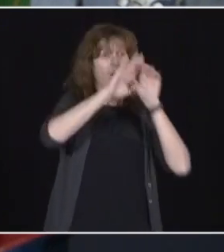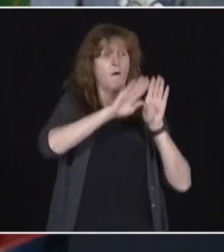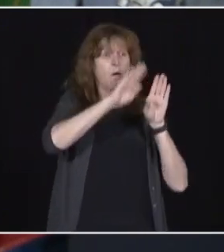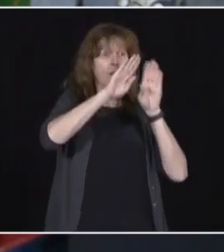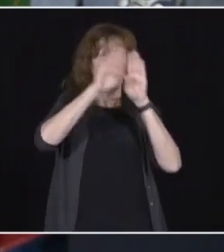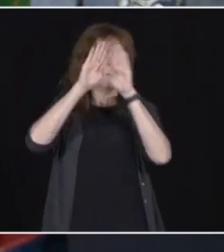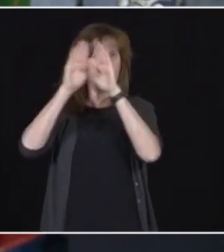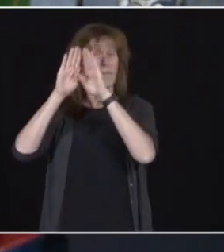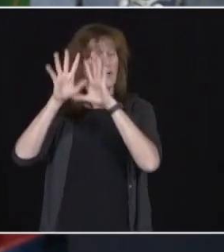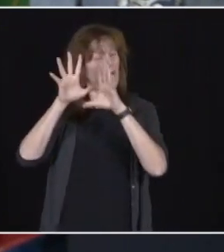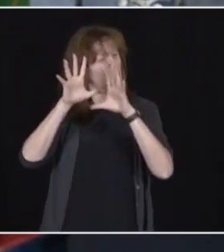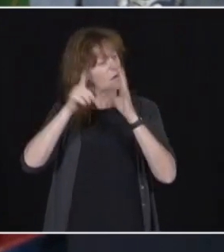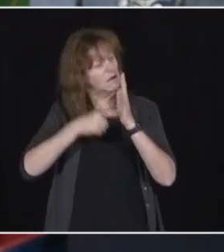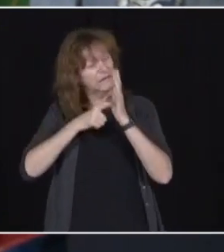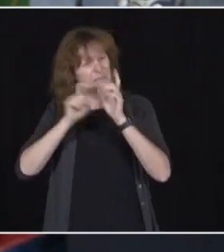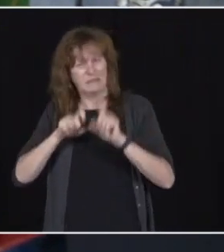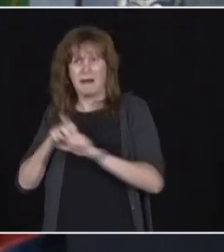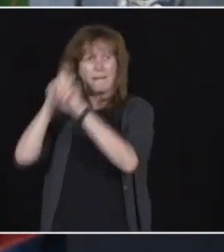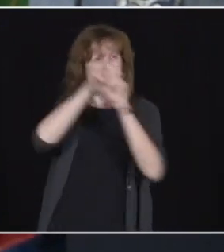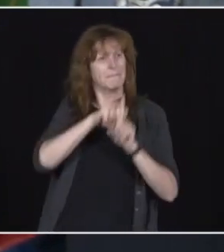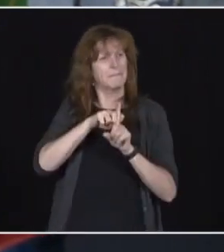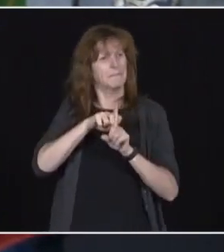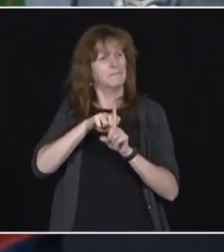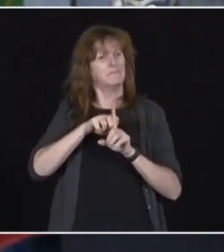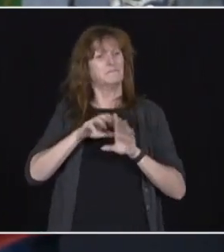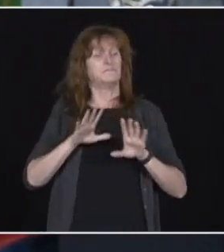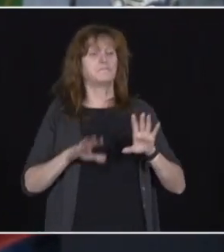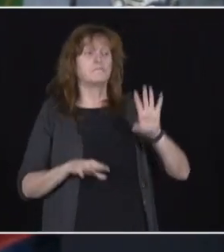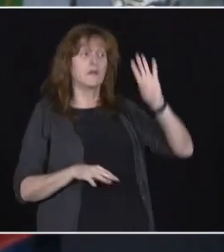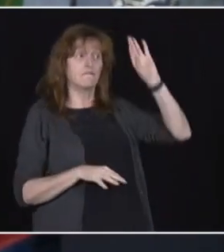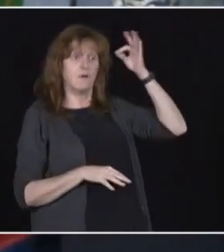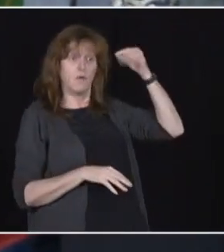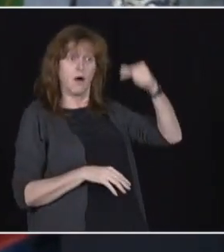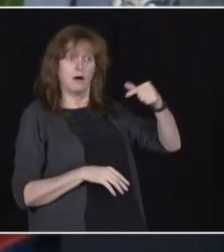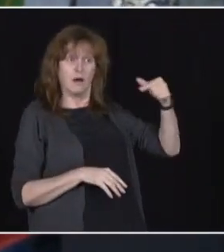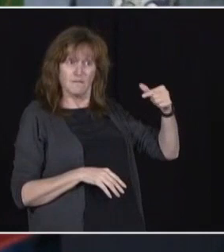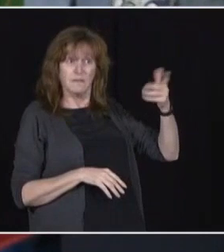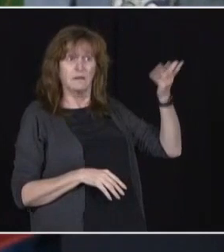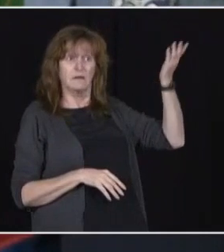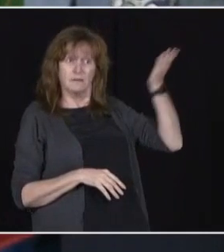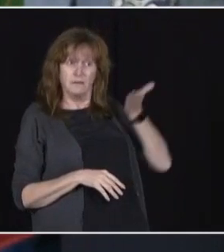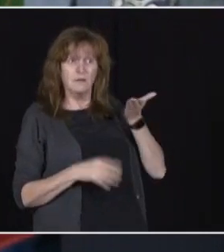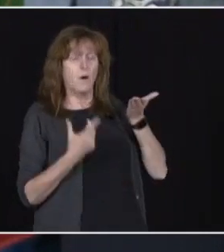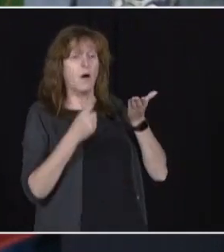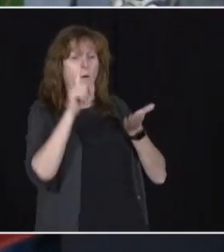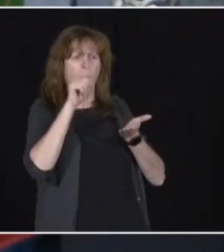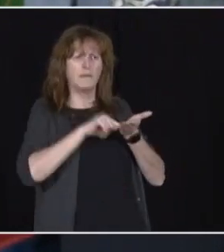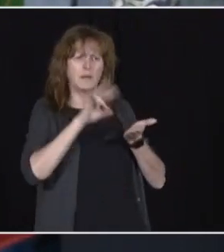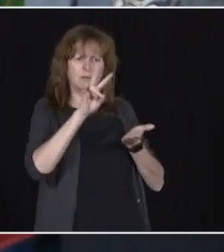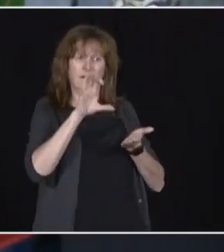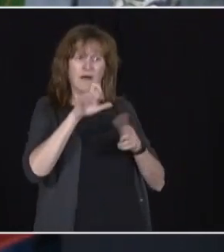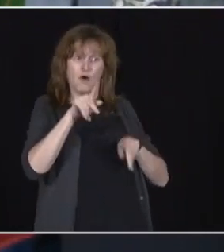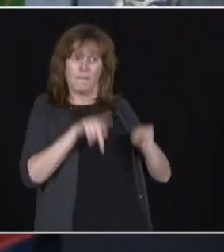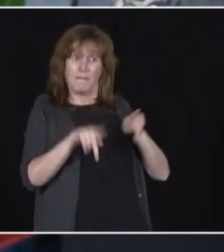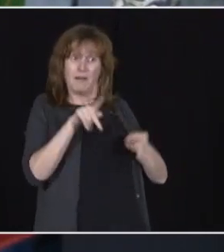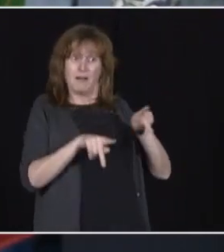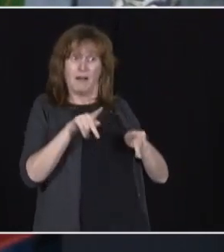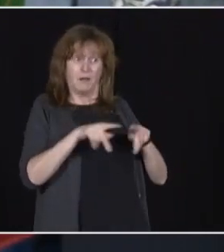and the federal government has offered us additional support of up to 1700 stats Canada personnel. These are absolute